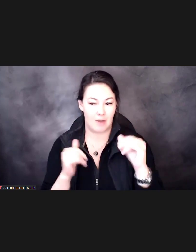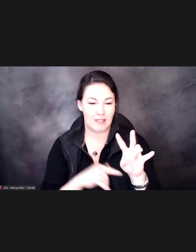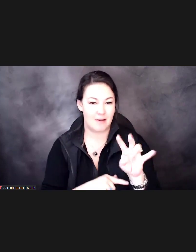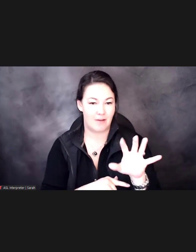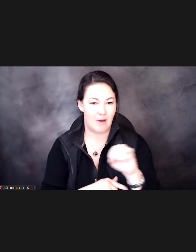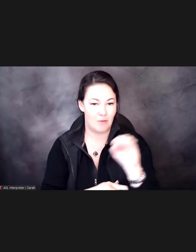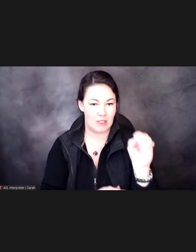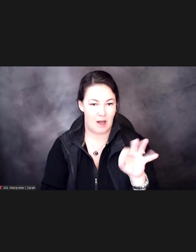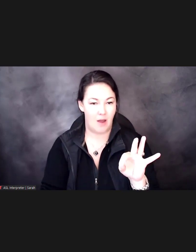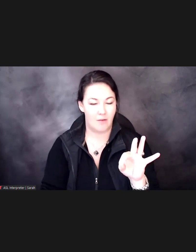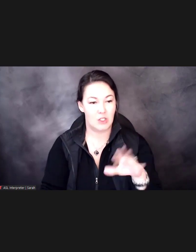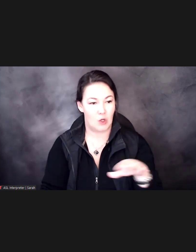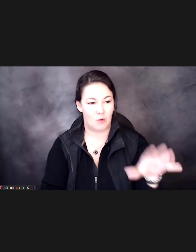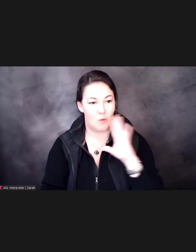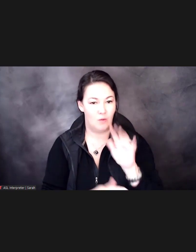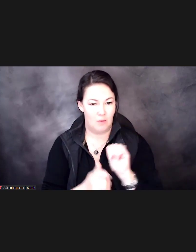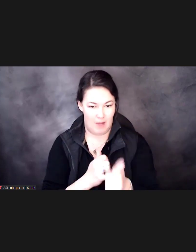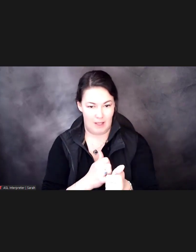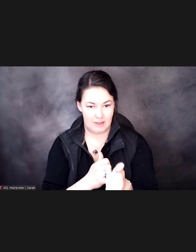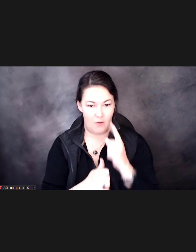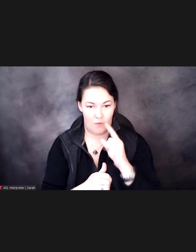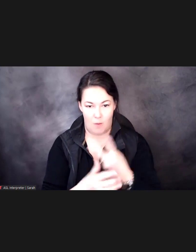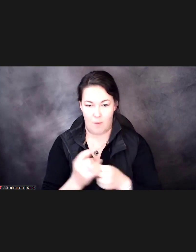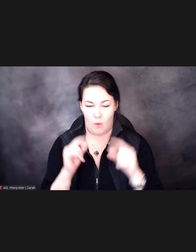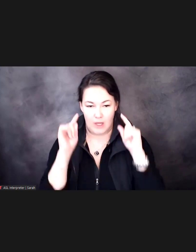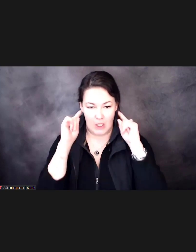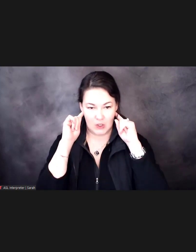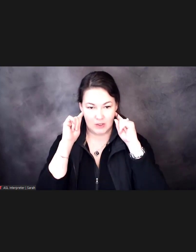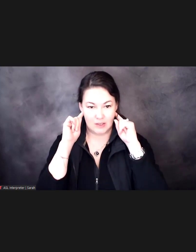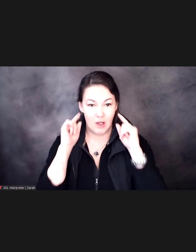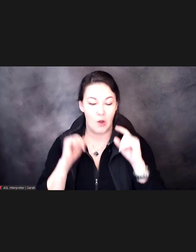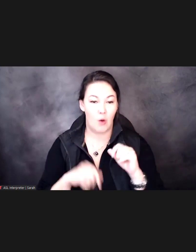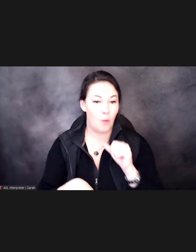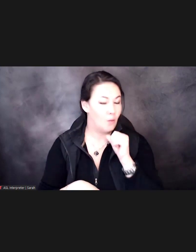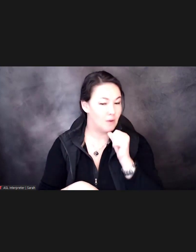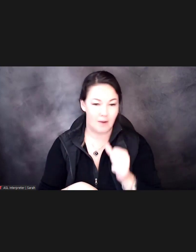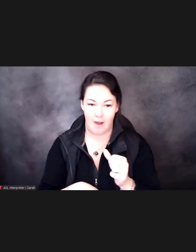expect about 75 percent of the children will pass on both ears and